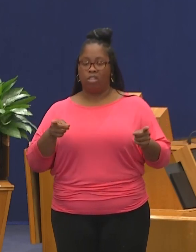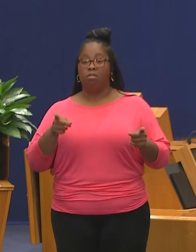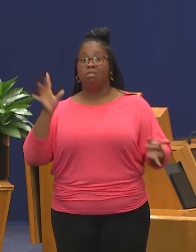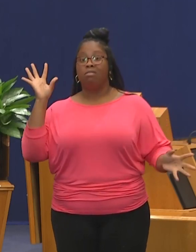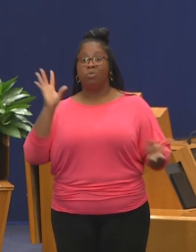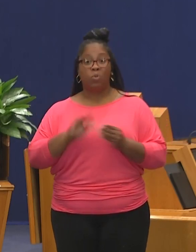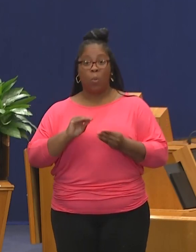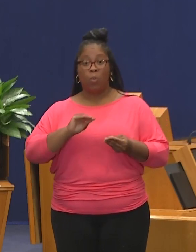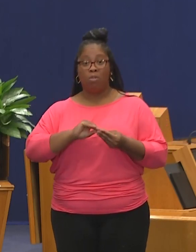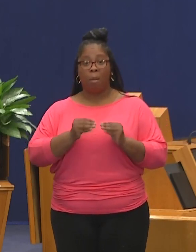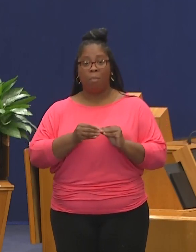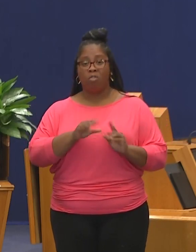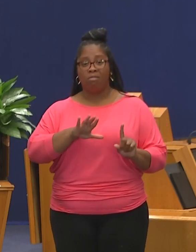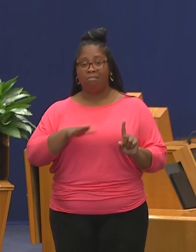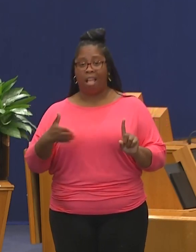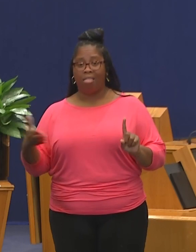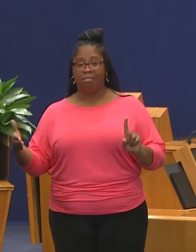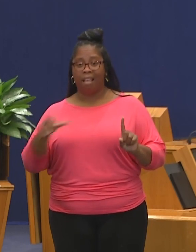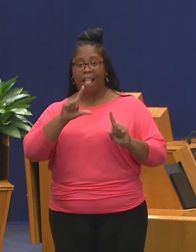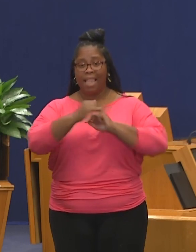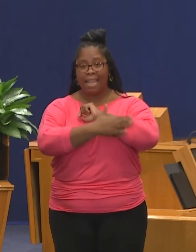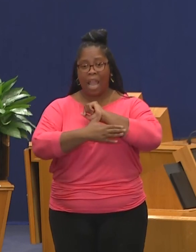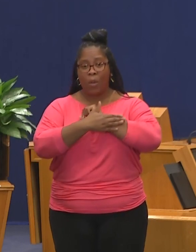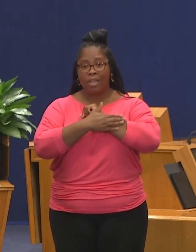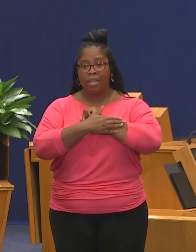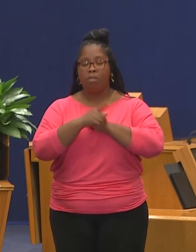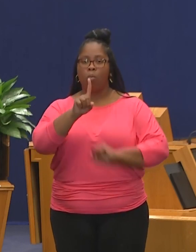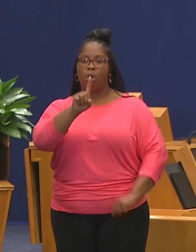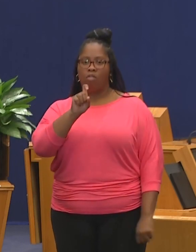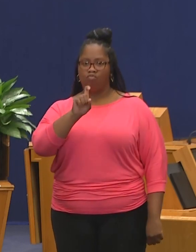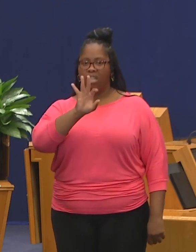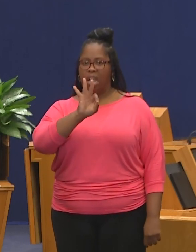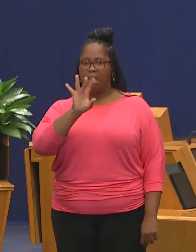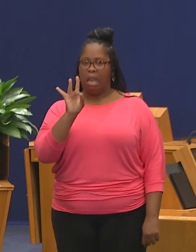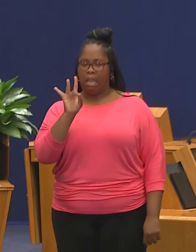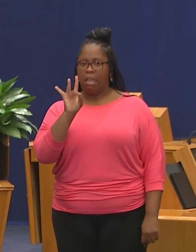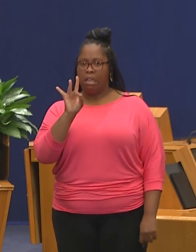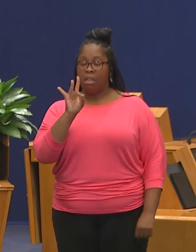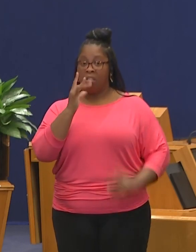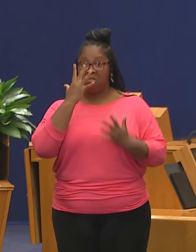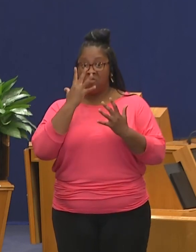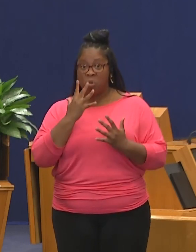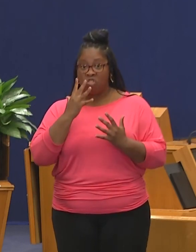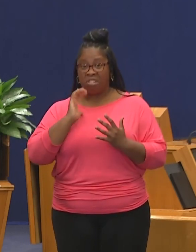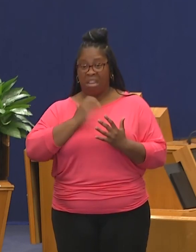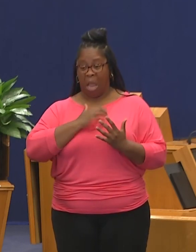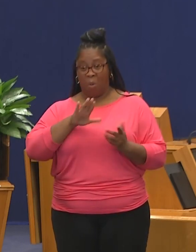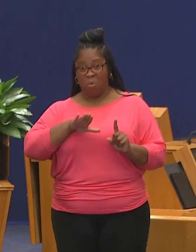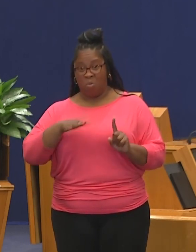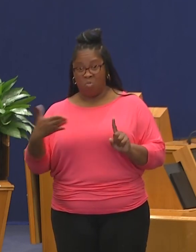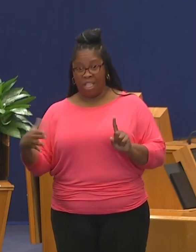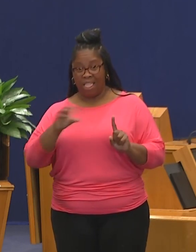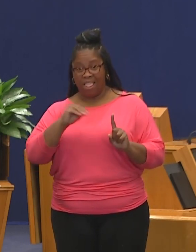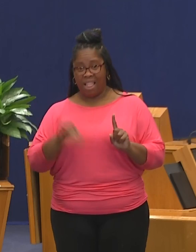THIS BRINGS THE TOTAL NUMBER OF DEATHS IN L.A. COUNTY TO 198.